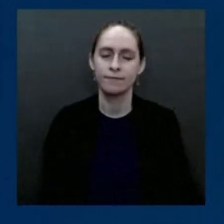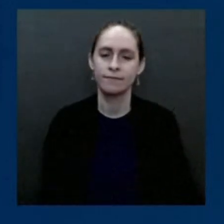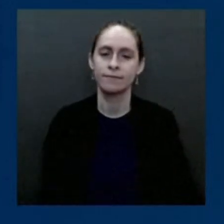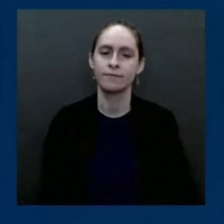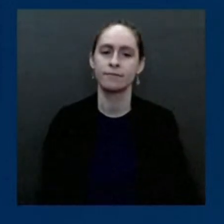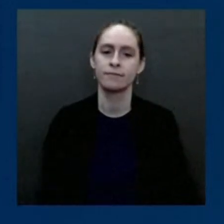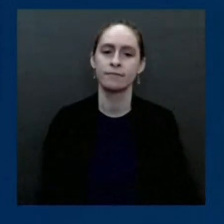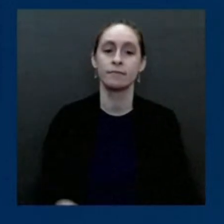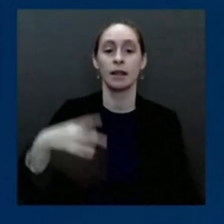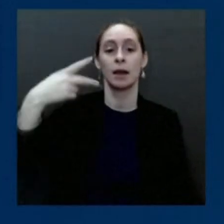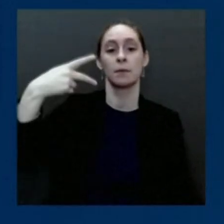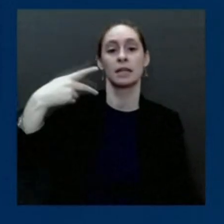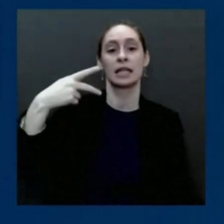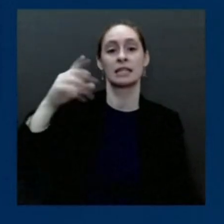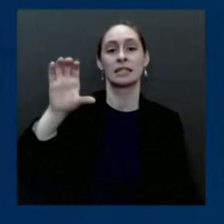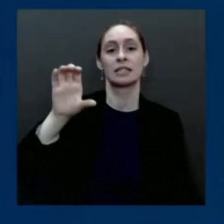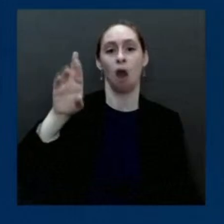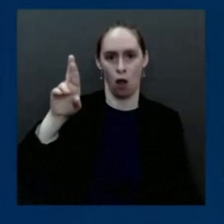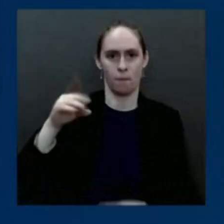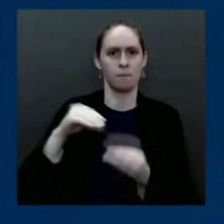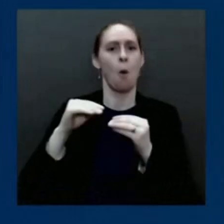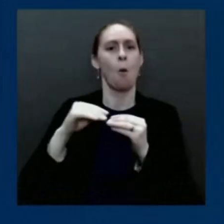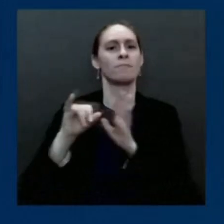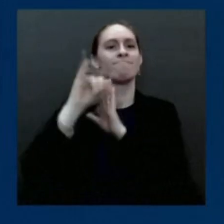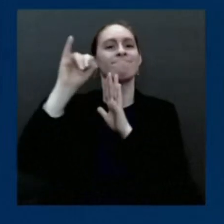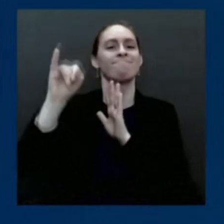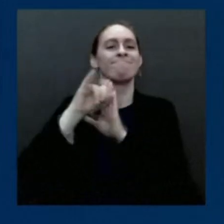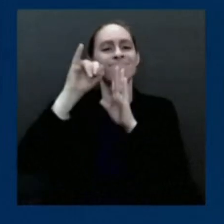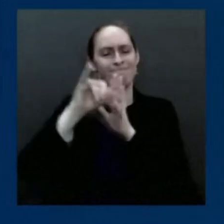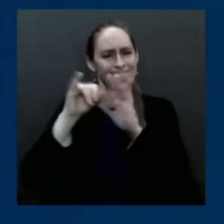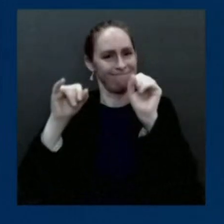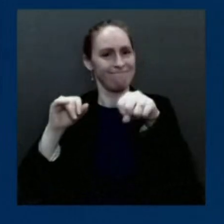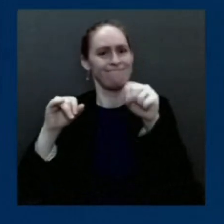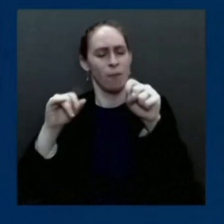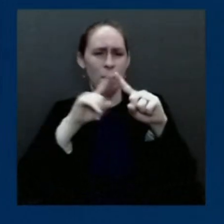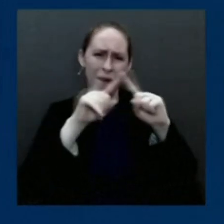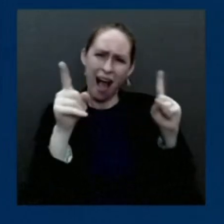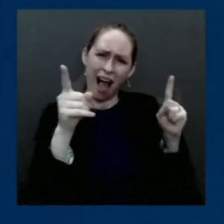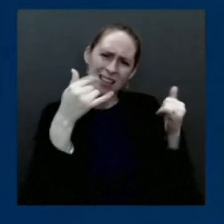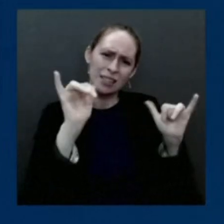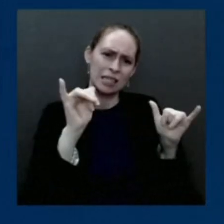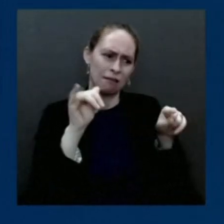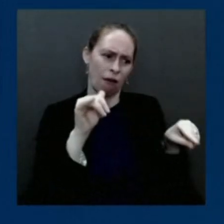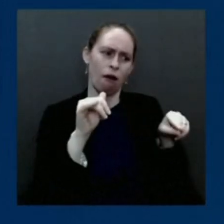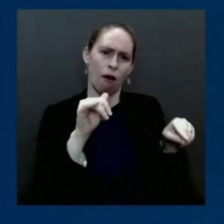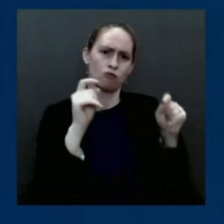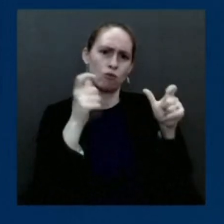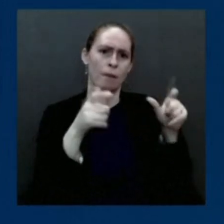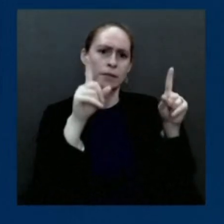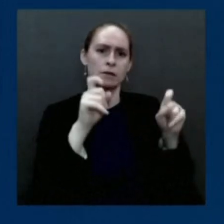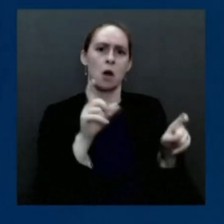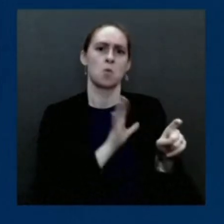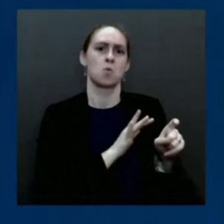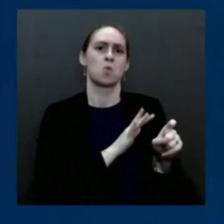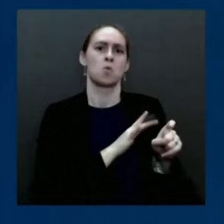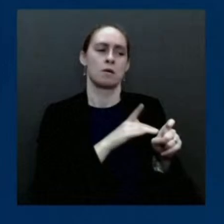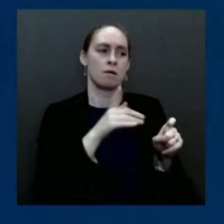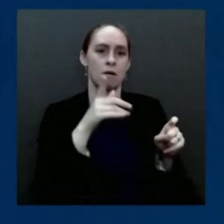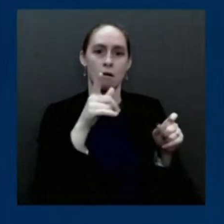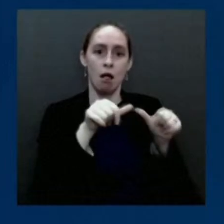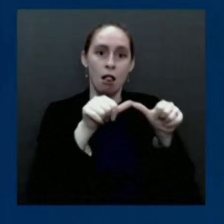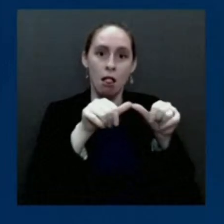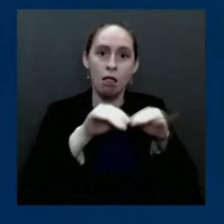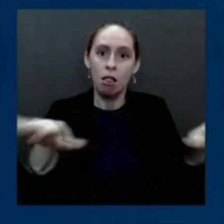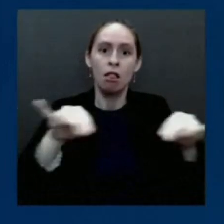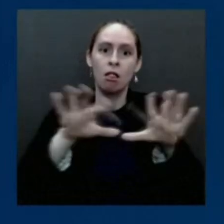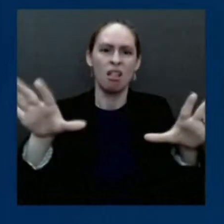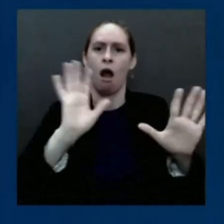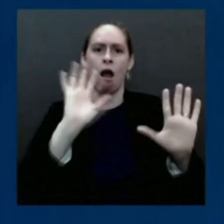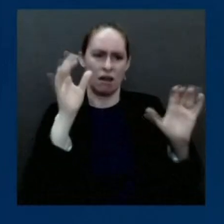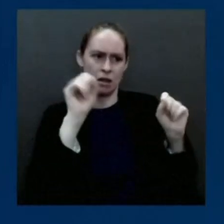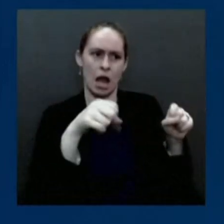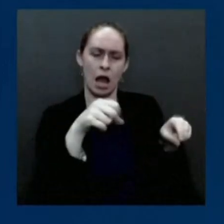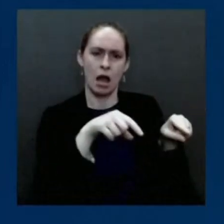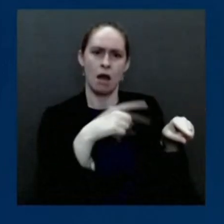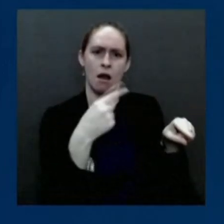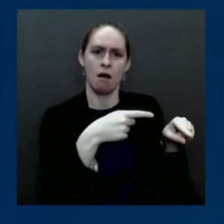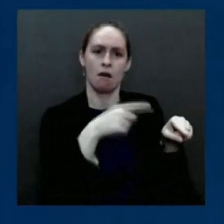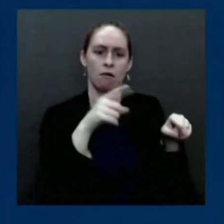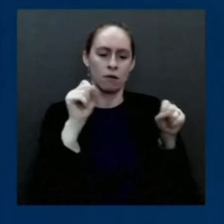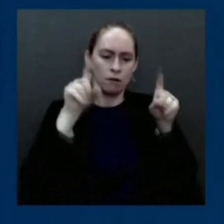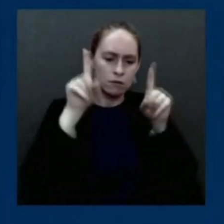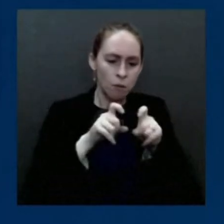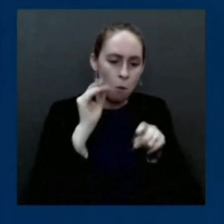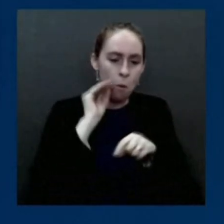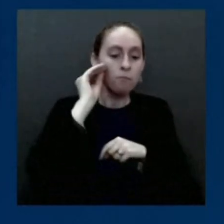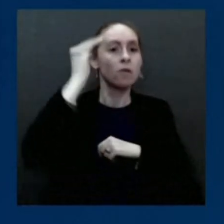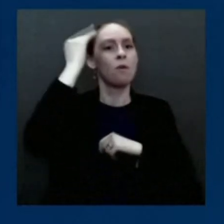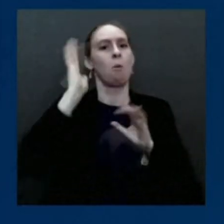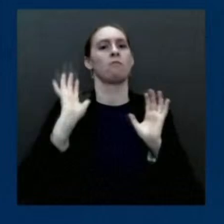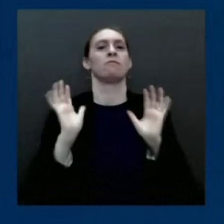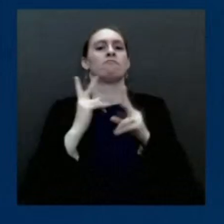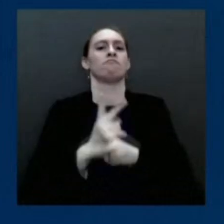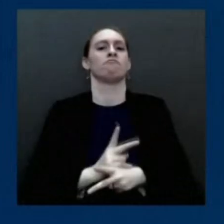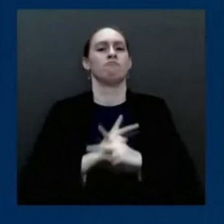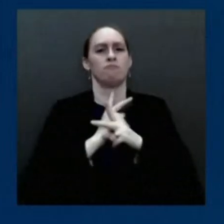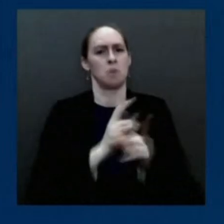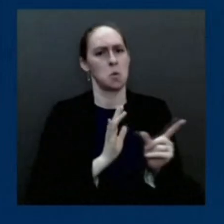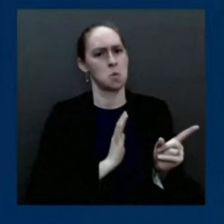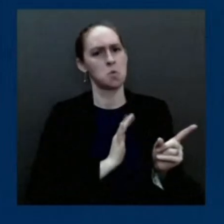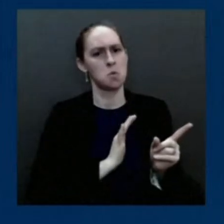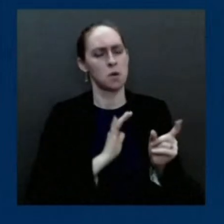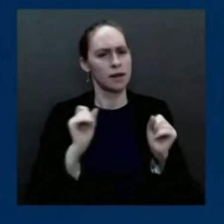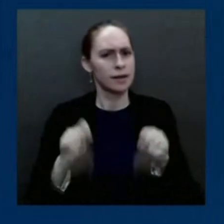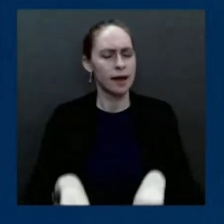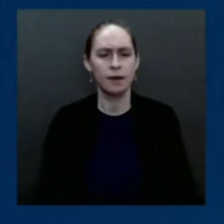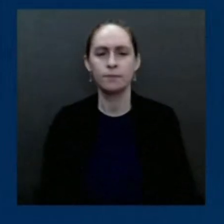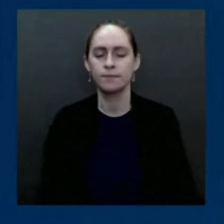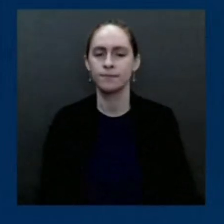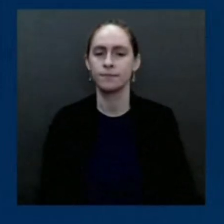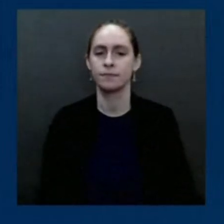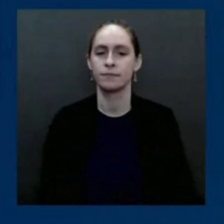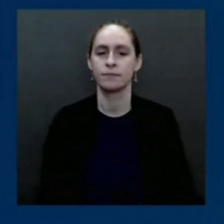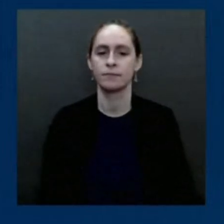IT'S CLEAR AND STATED I WANT TO